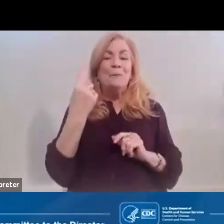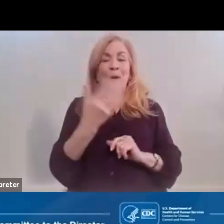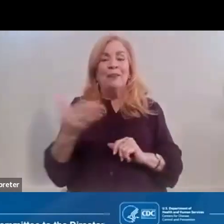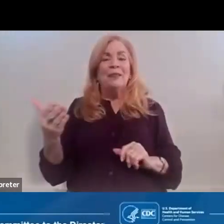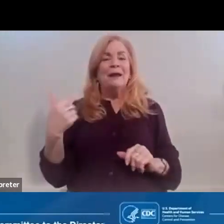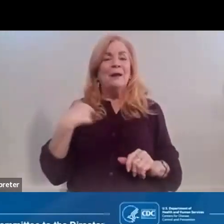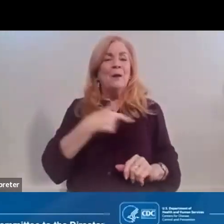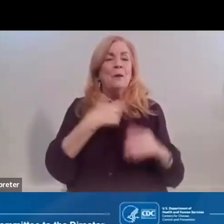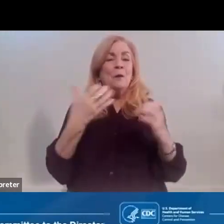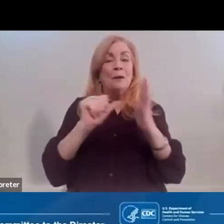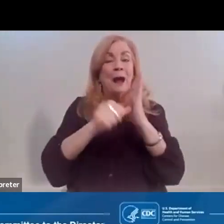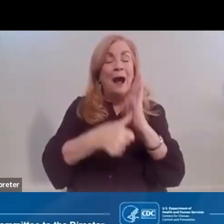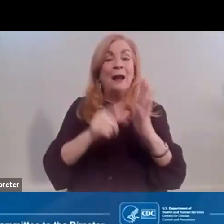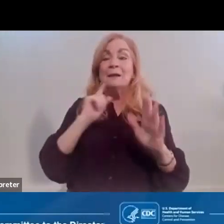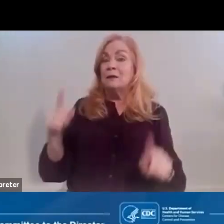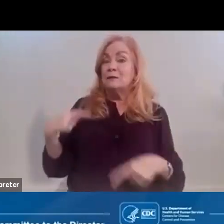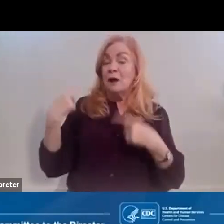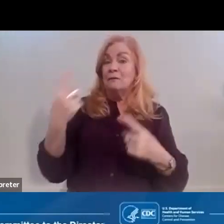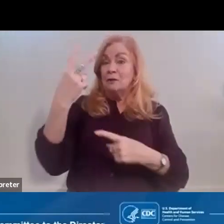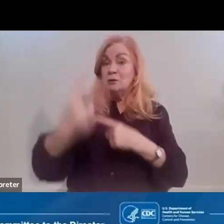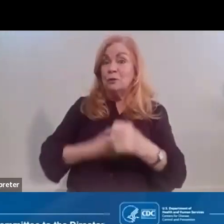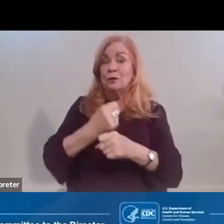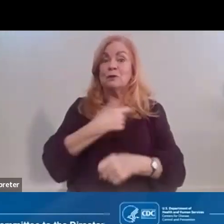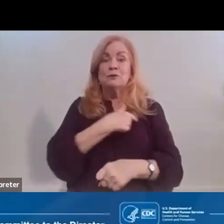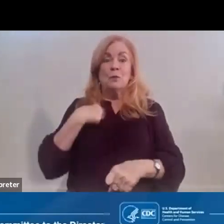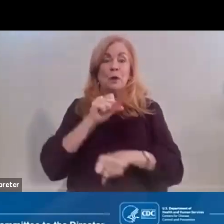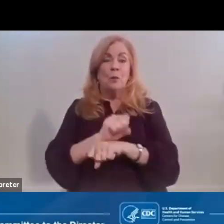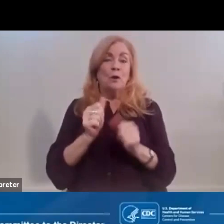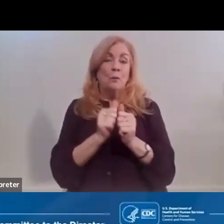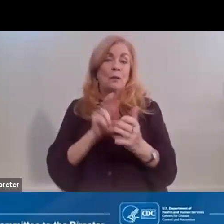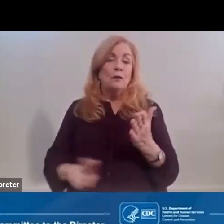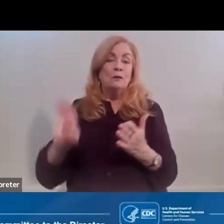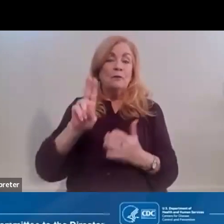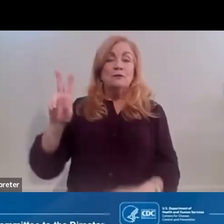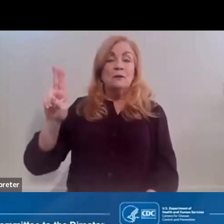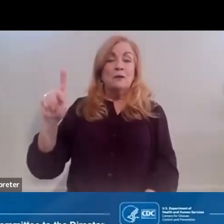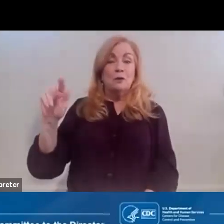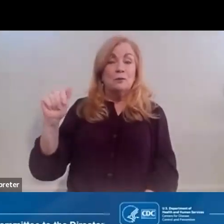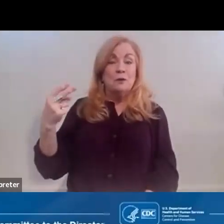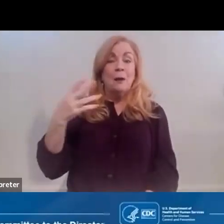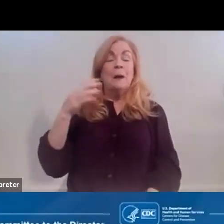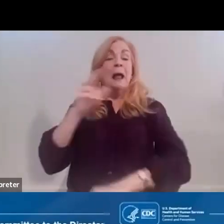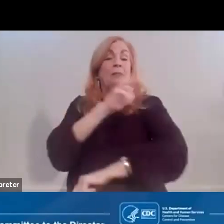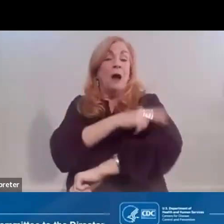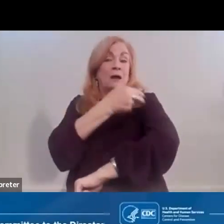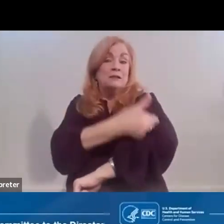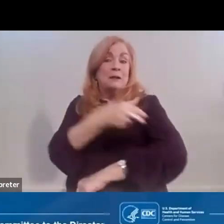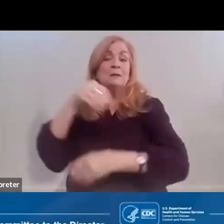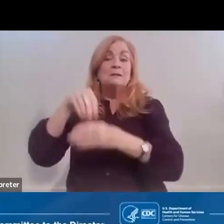is that over the last two years, we've been working with the University of Utah and the University of Utah Hospitals in the Intermountain West Hospital system.